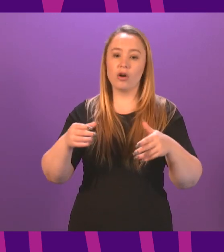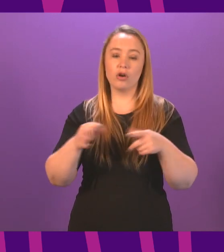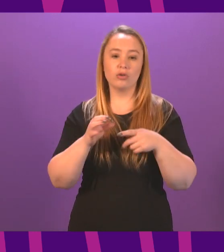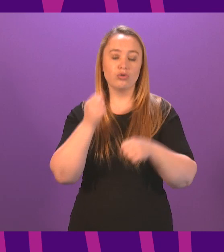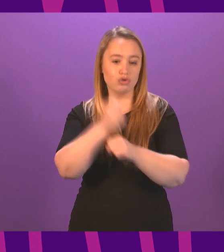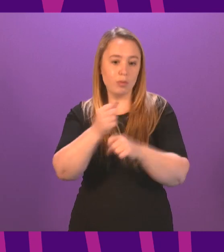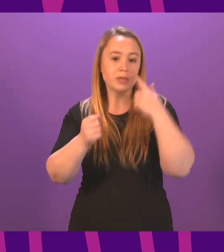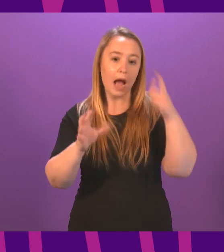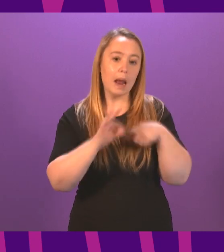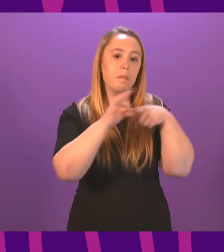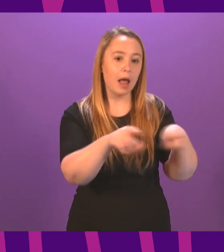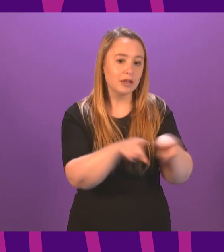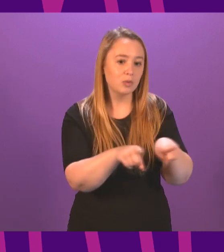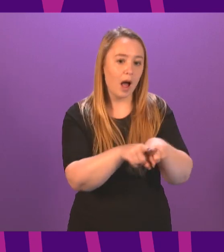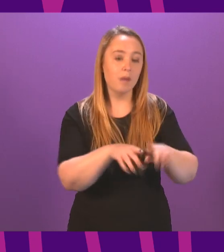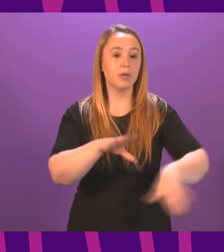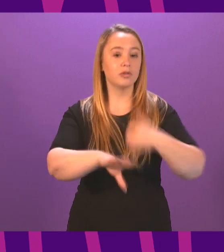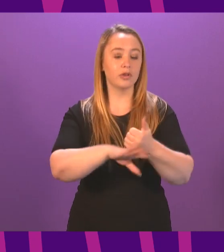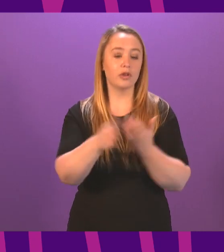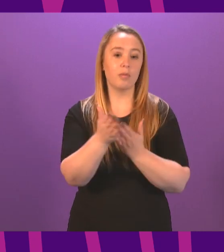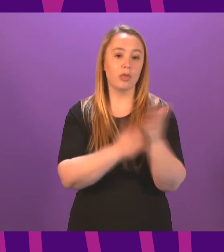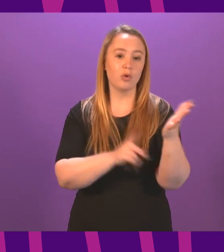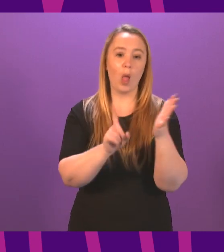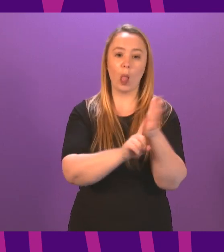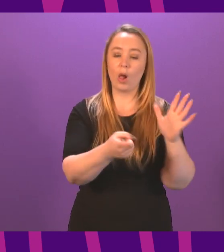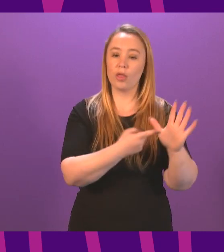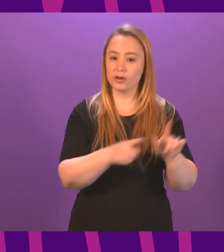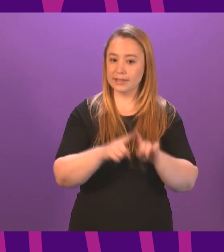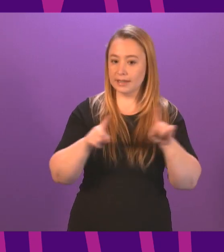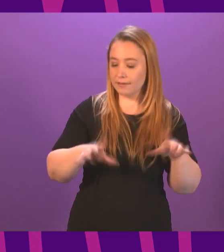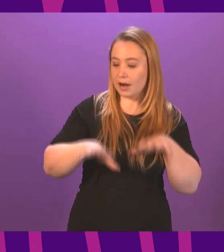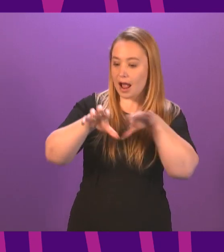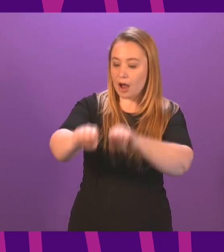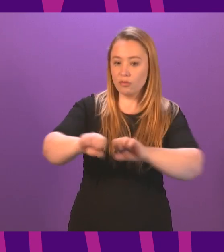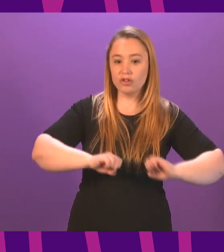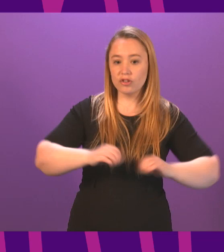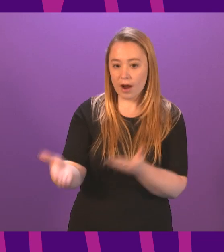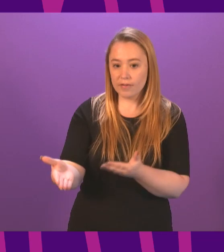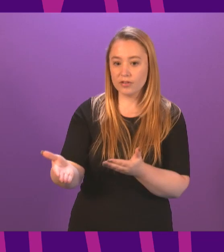local authorities, so that everybody in the lowest-income and most vulnerable groups who